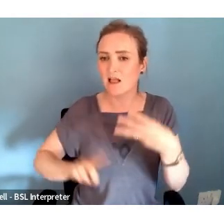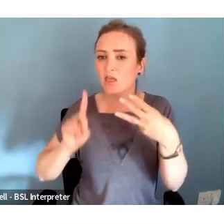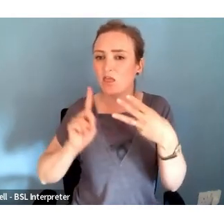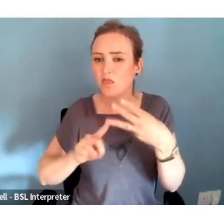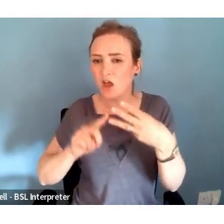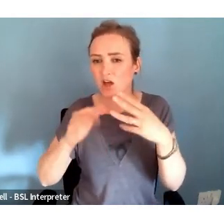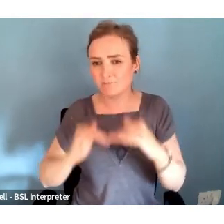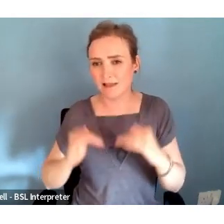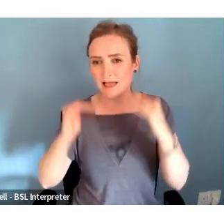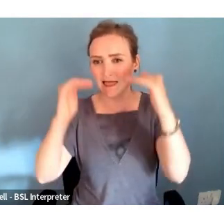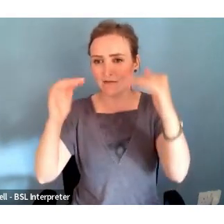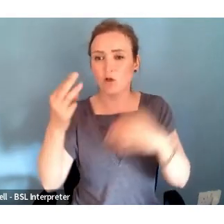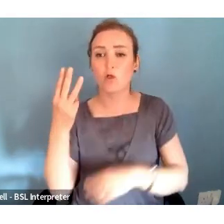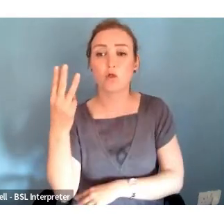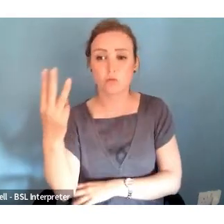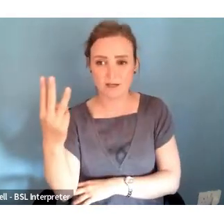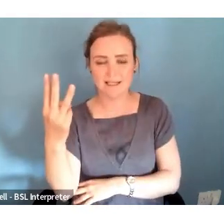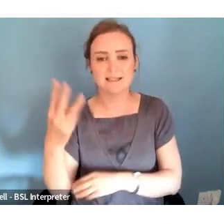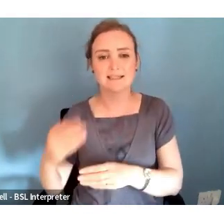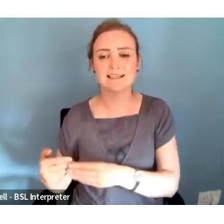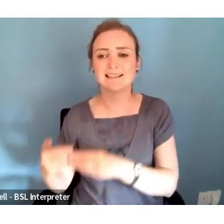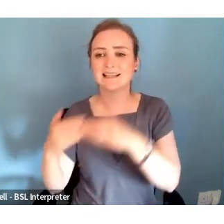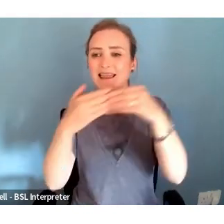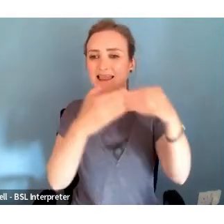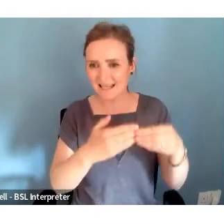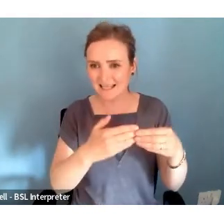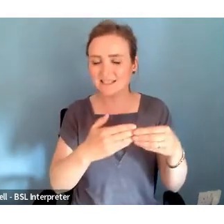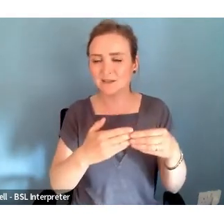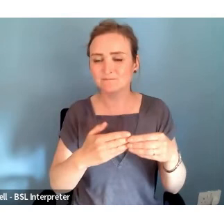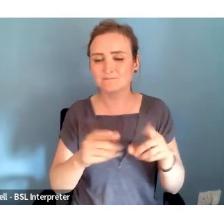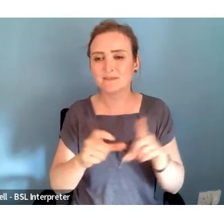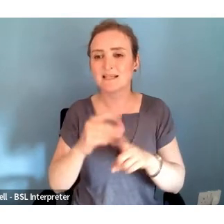S. Leader Disability Confident leader and you need to be